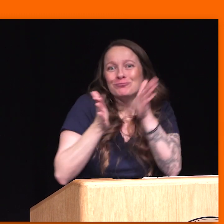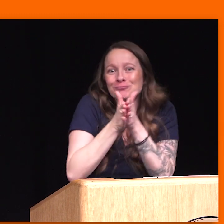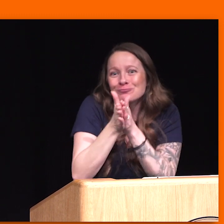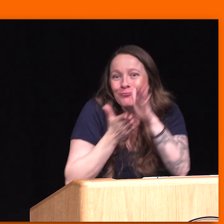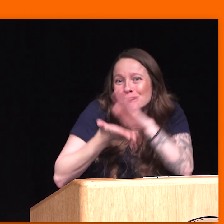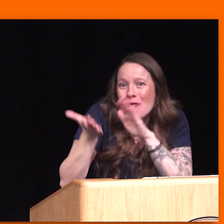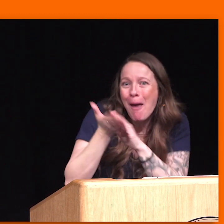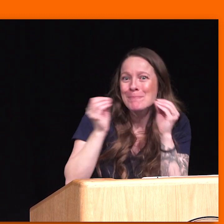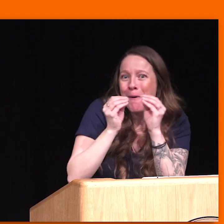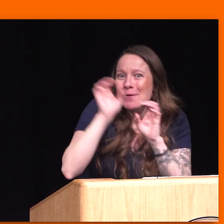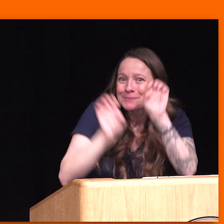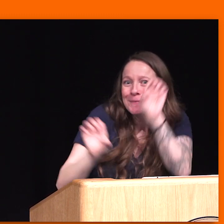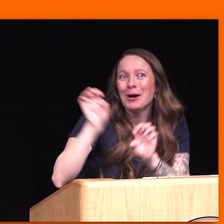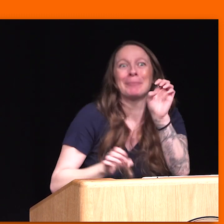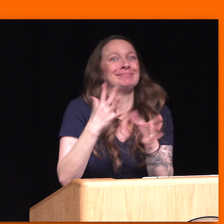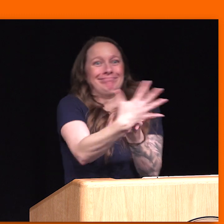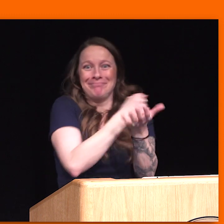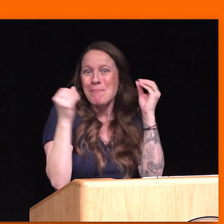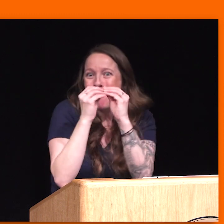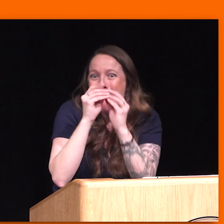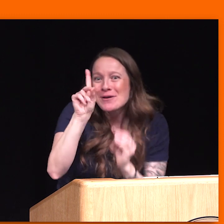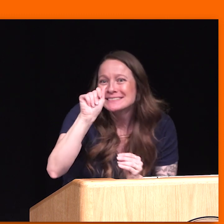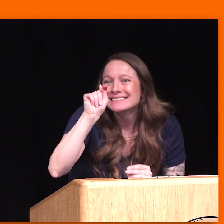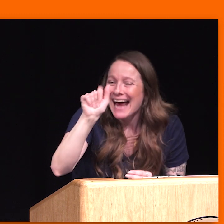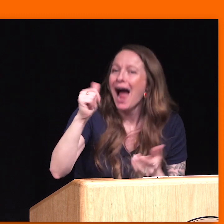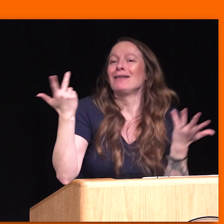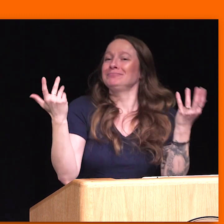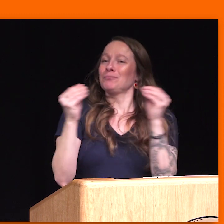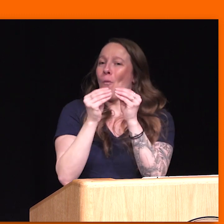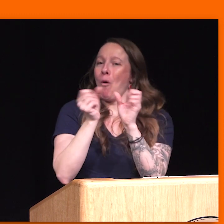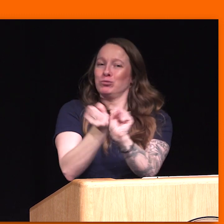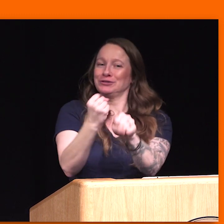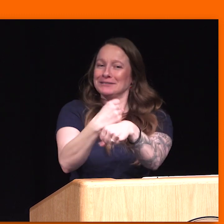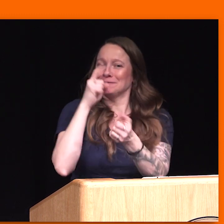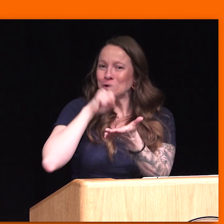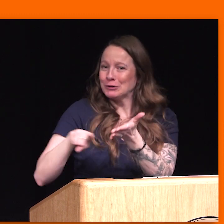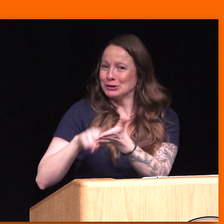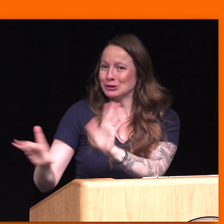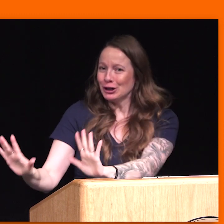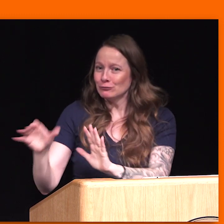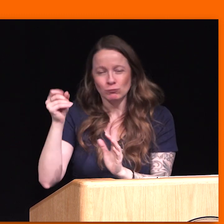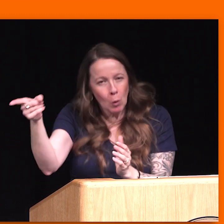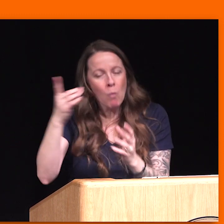more excited about doing their research. They'll be running more experiments, they'll be more productive, they'll be gathering more data.